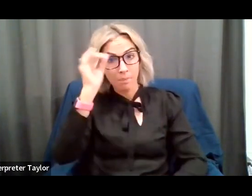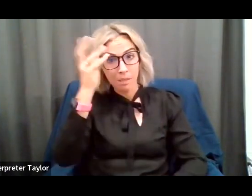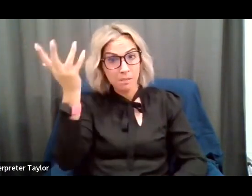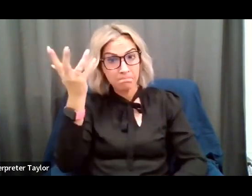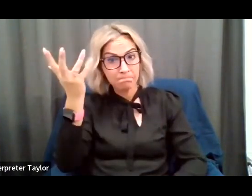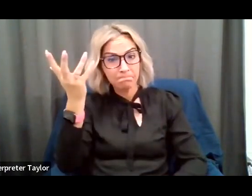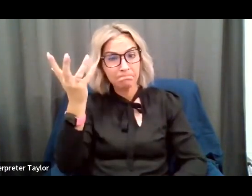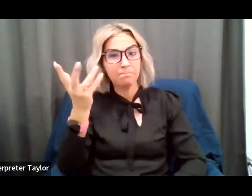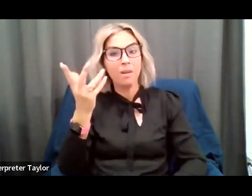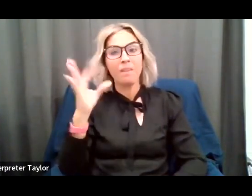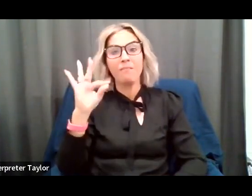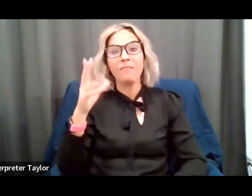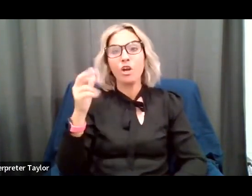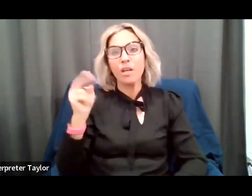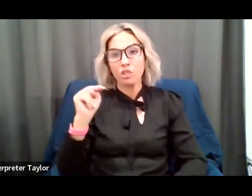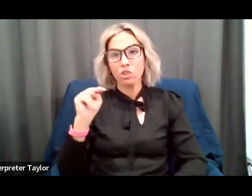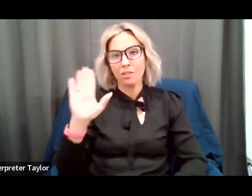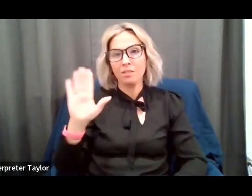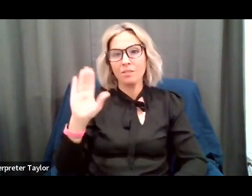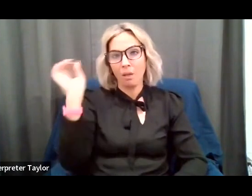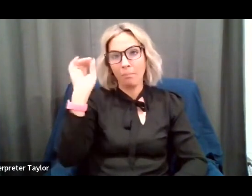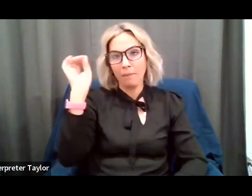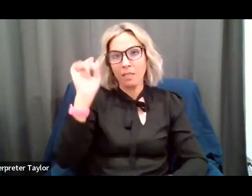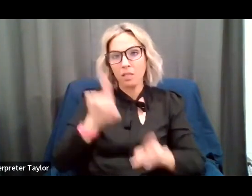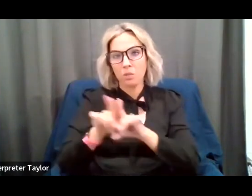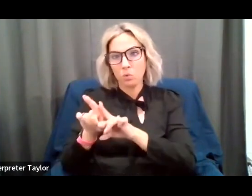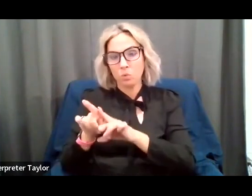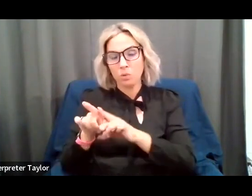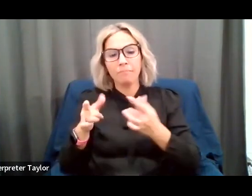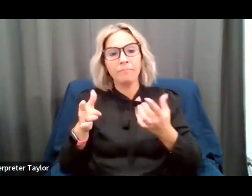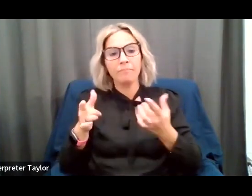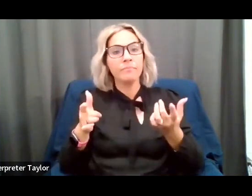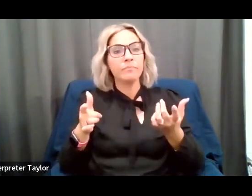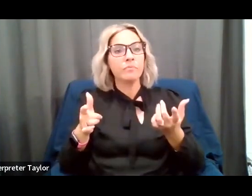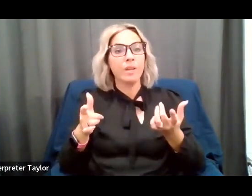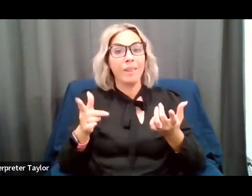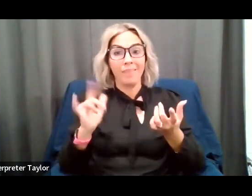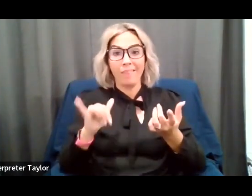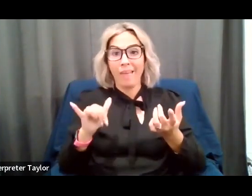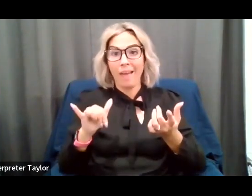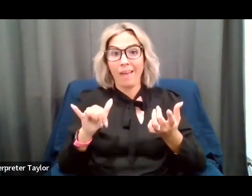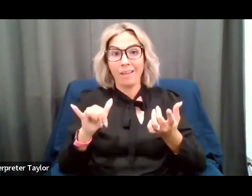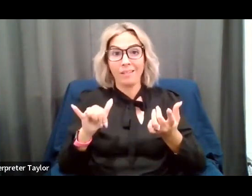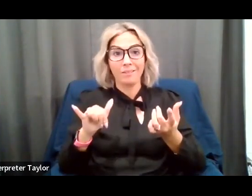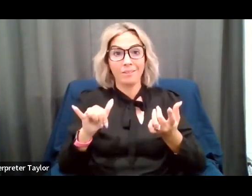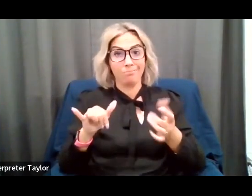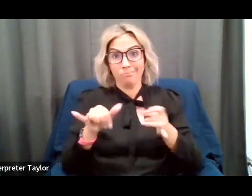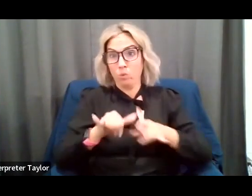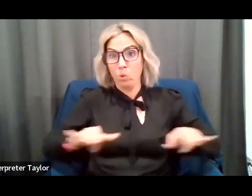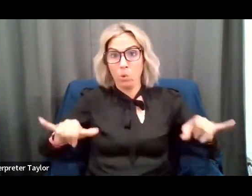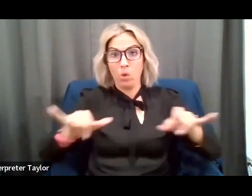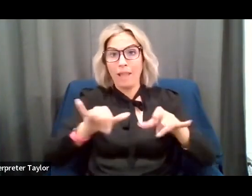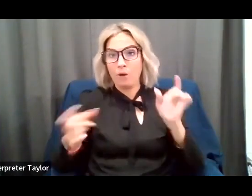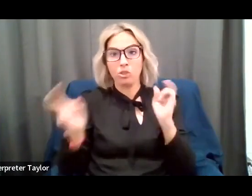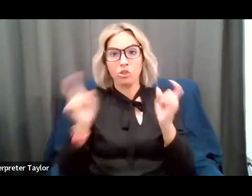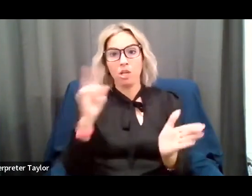the Federation's position than- that-uh, that unilateral chat calendar change was illegal.